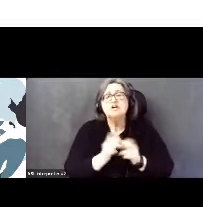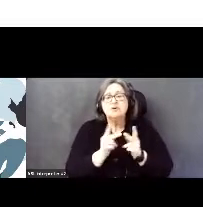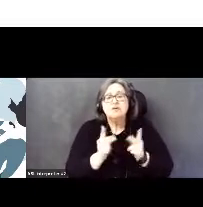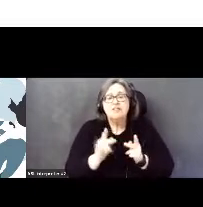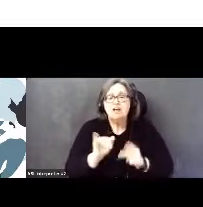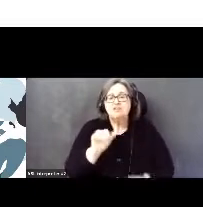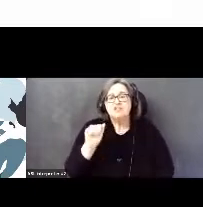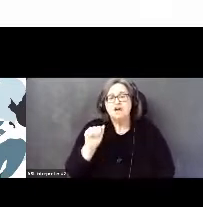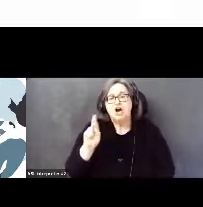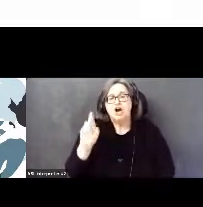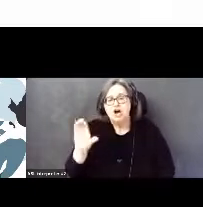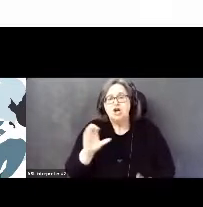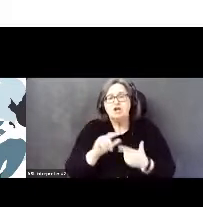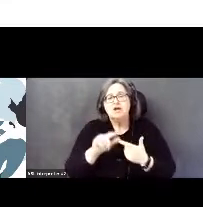and access living and others to be